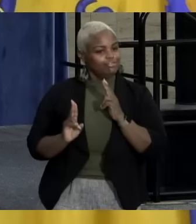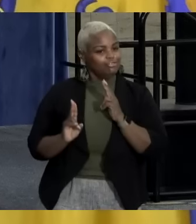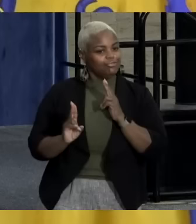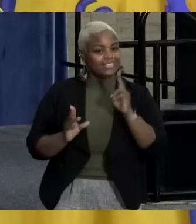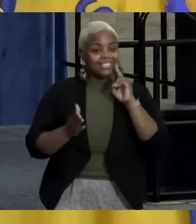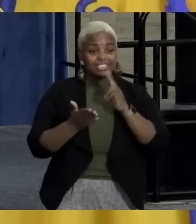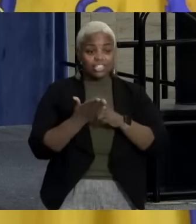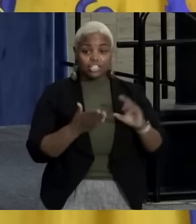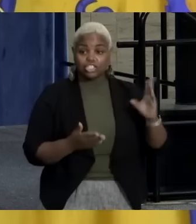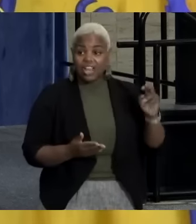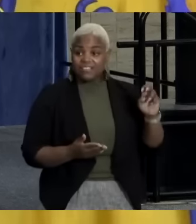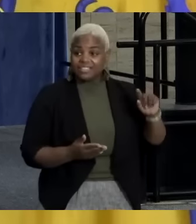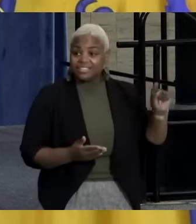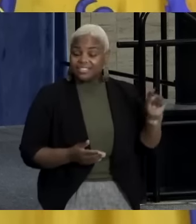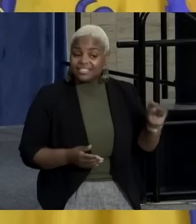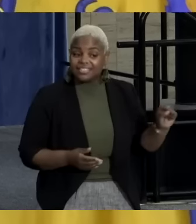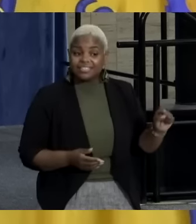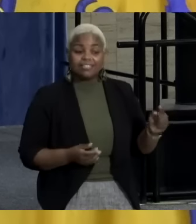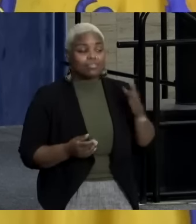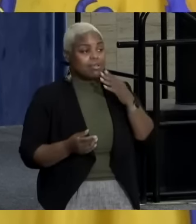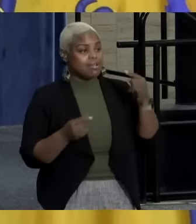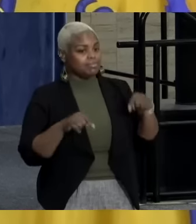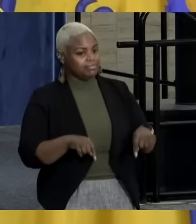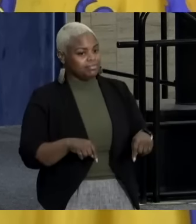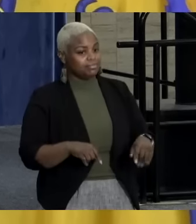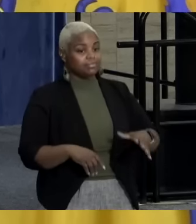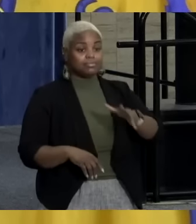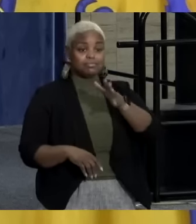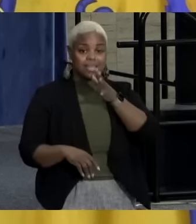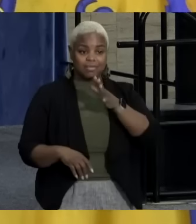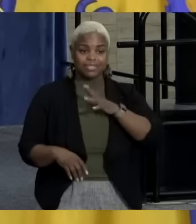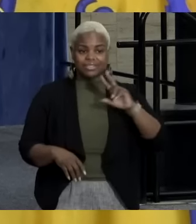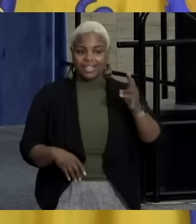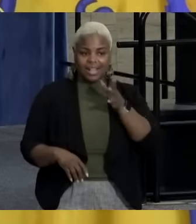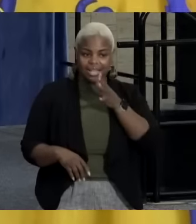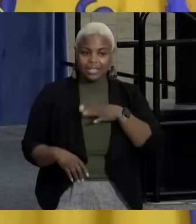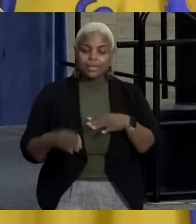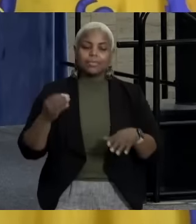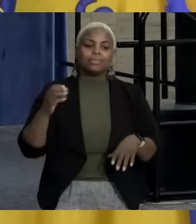thank you for being here. Madam Second Lady, Mrs. Vance, thank you for supporting this endeavor. All